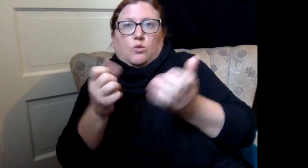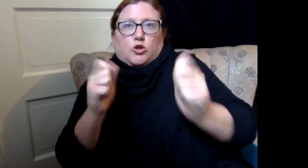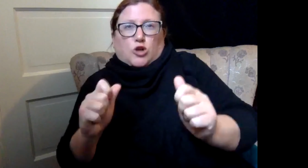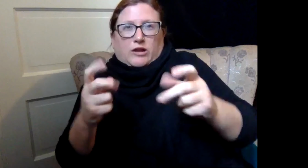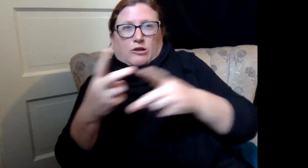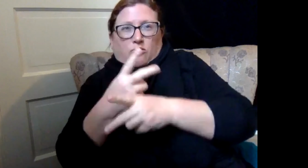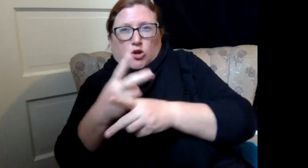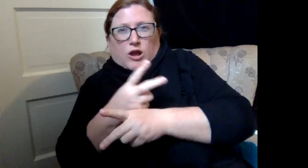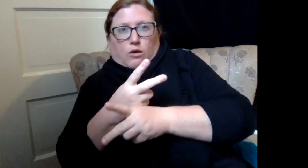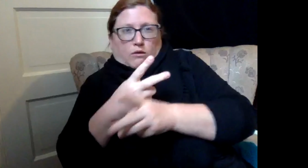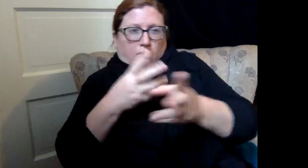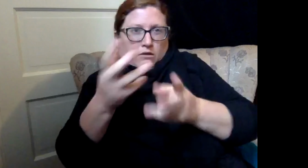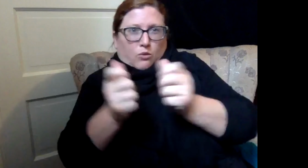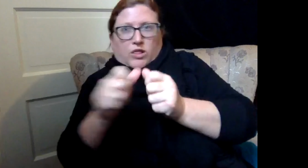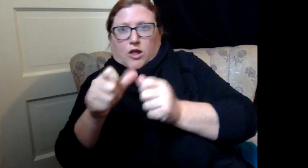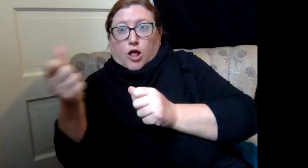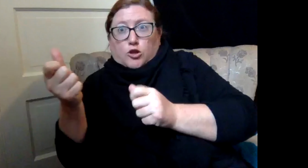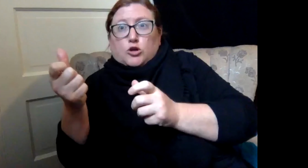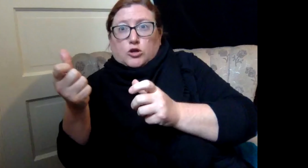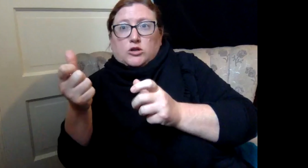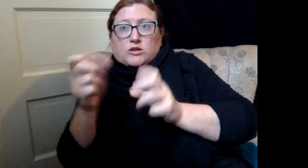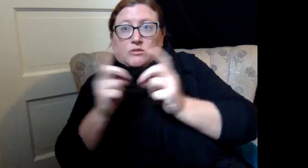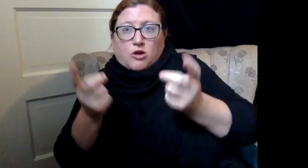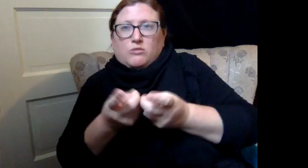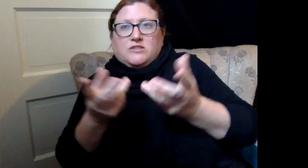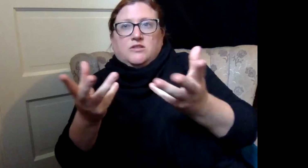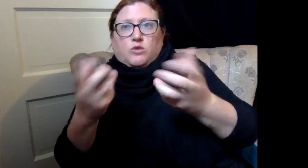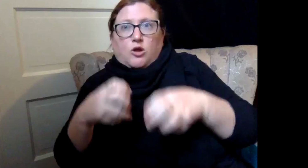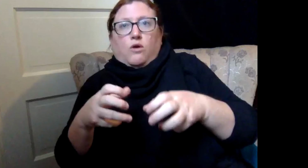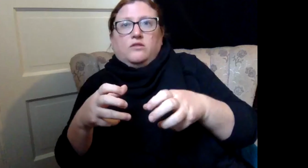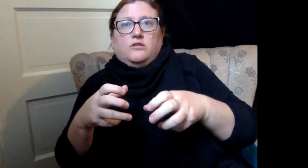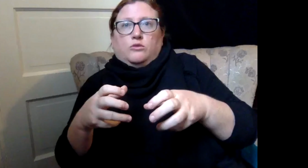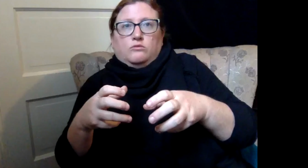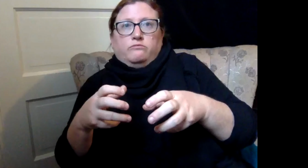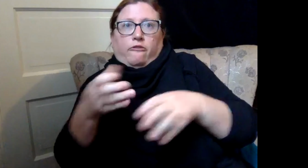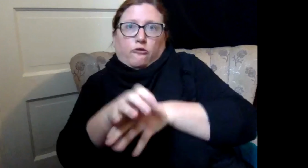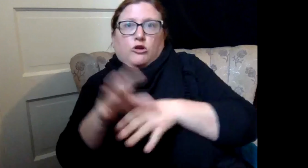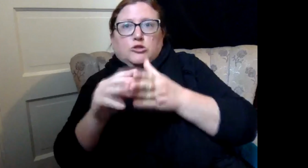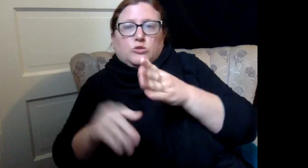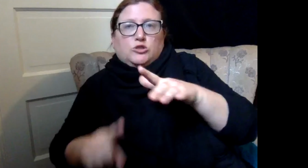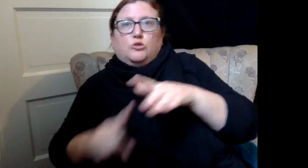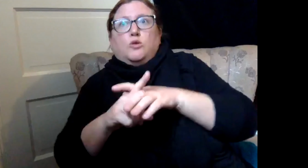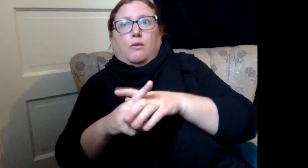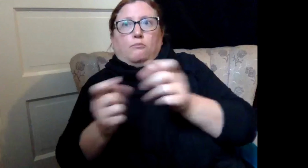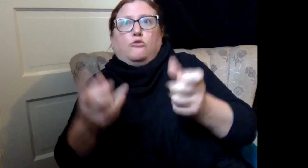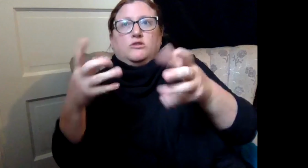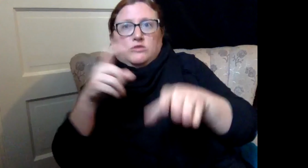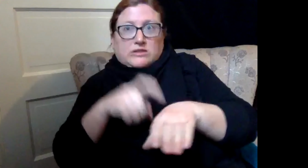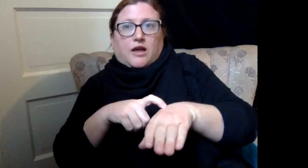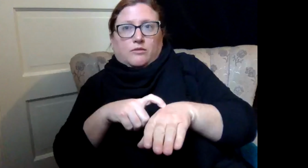But we are very inclined with this kind of cash eering so we are tieing to work with other departments to make sure we are not overtaxing students and making them come